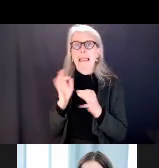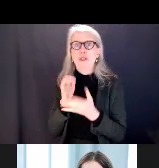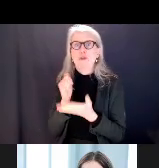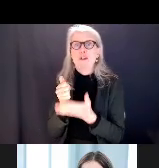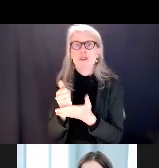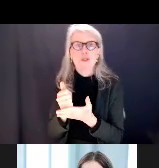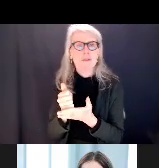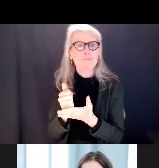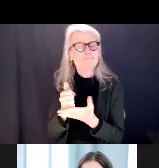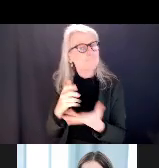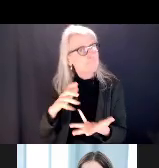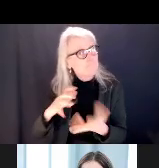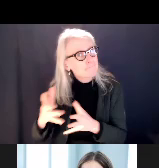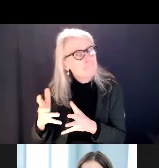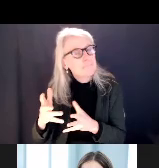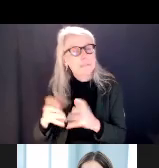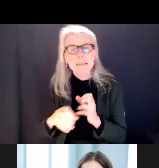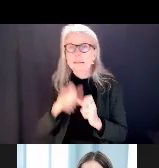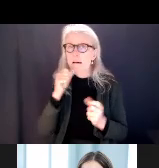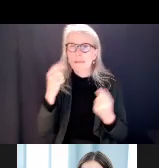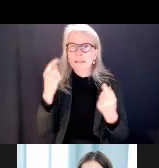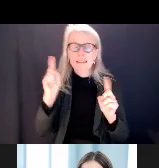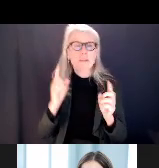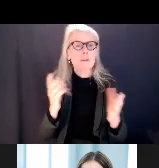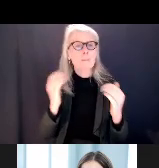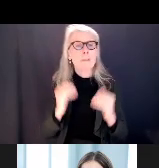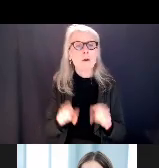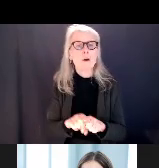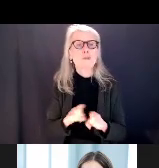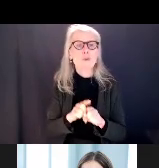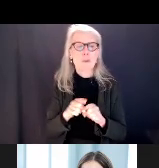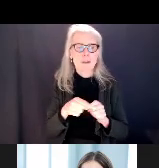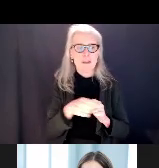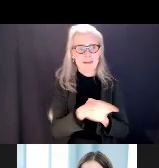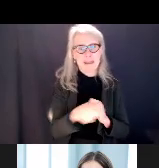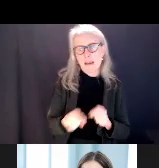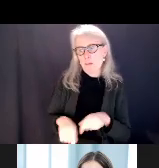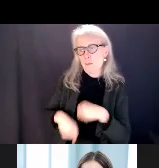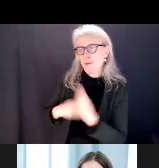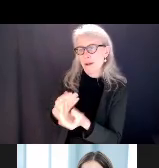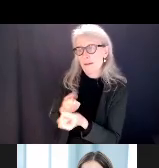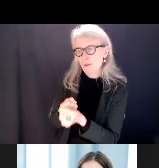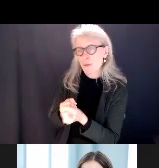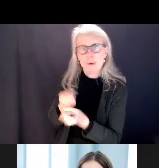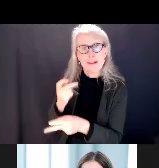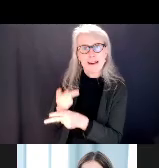fatigue and burnout of those who are caring for these families and kids, because they not